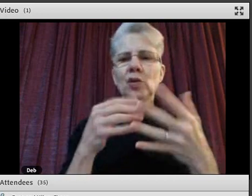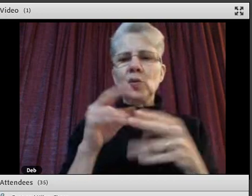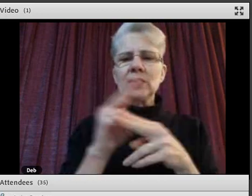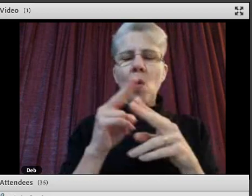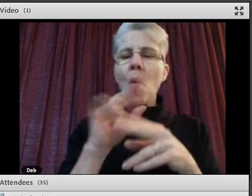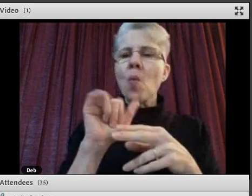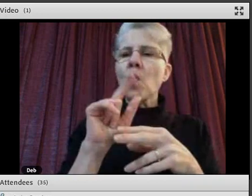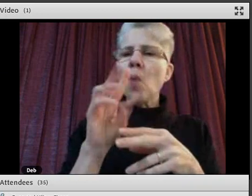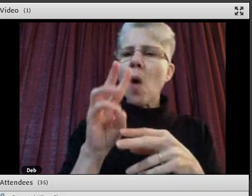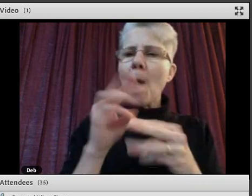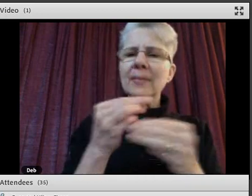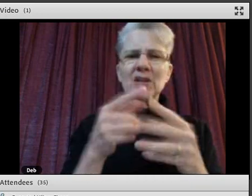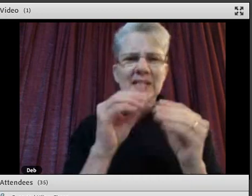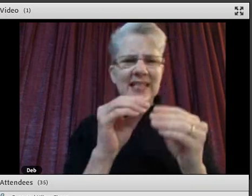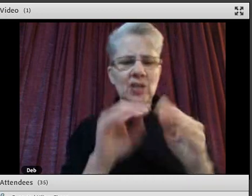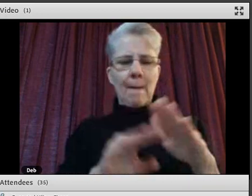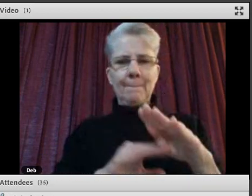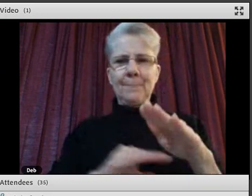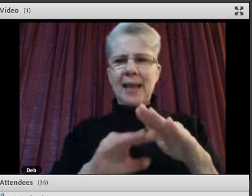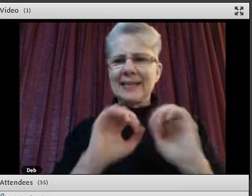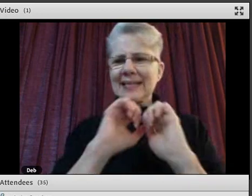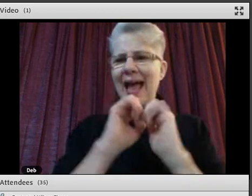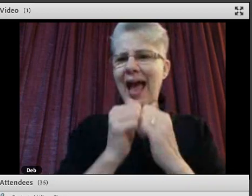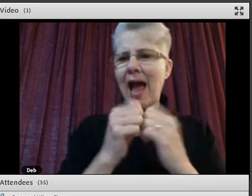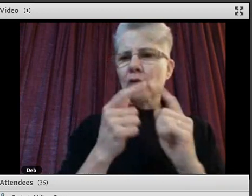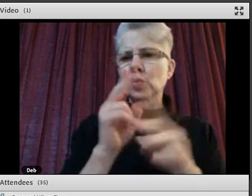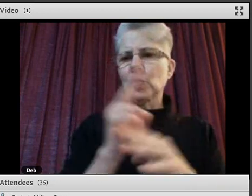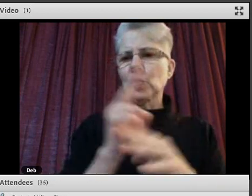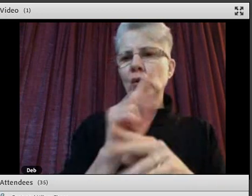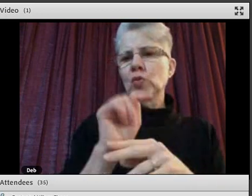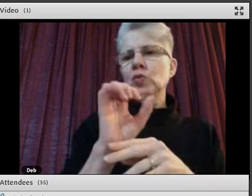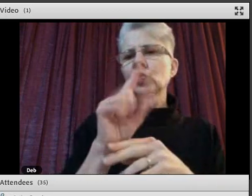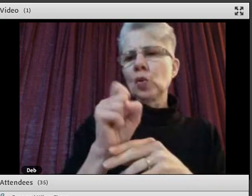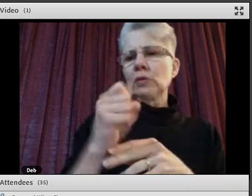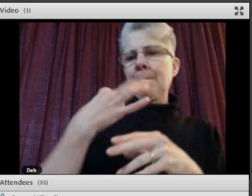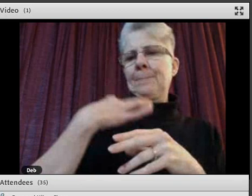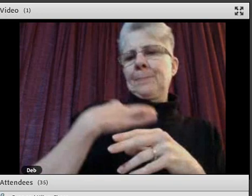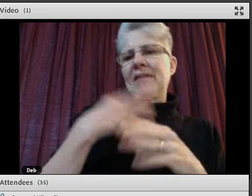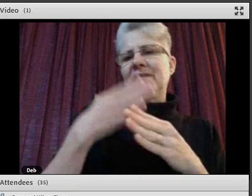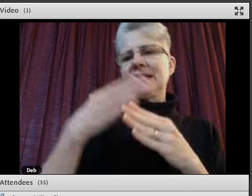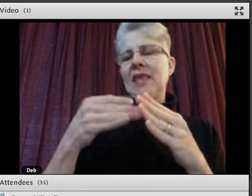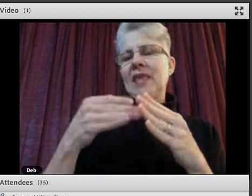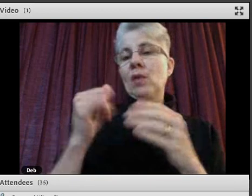and cutting and using raw materials. So, just teaching them kind of the basics of these things. It pays dividends in the end